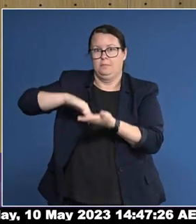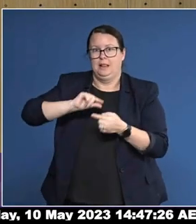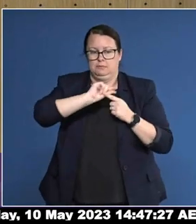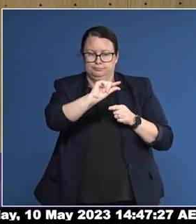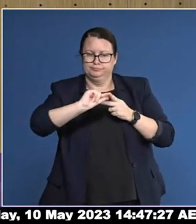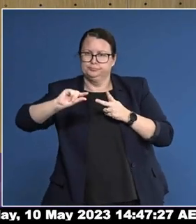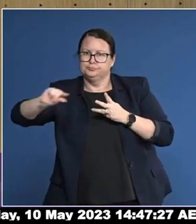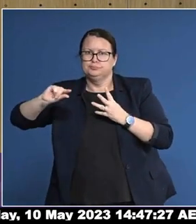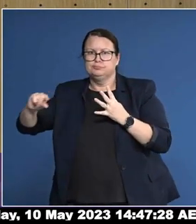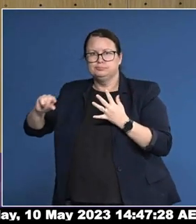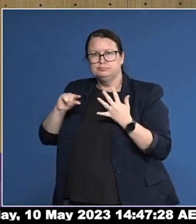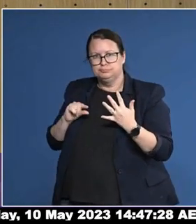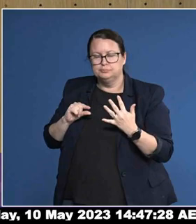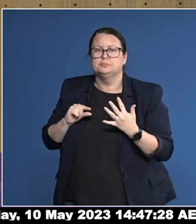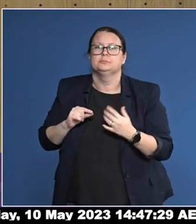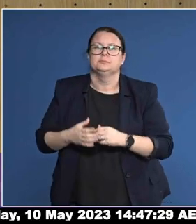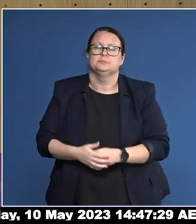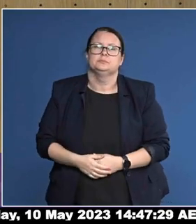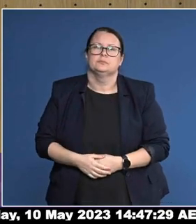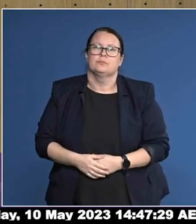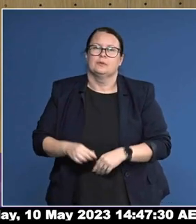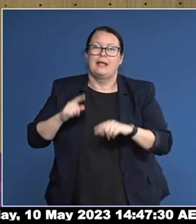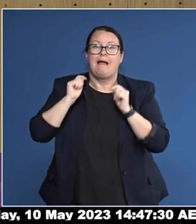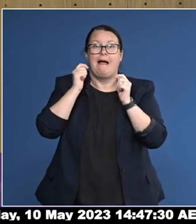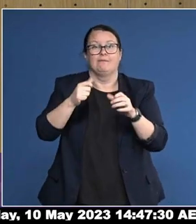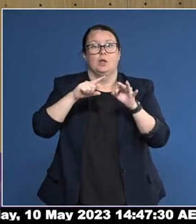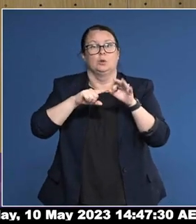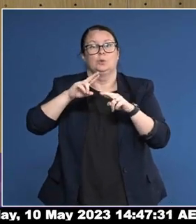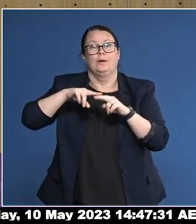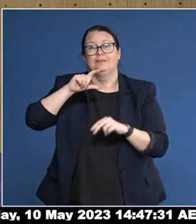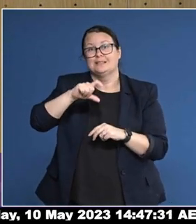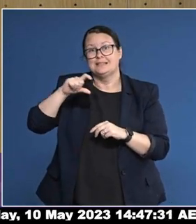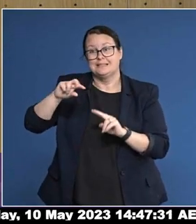As a result of the QFCC review we took the opportunity to review the arrangements we had